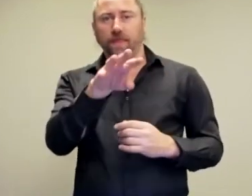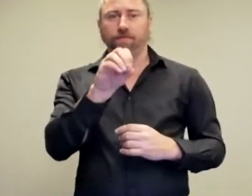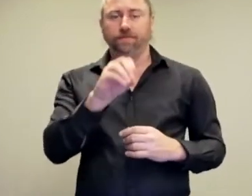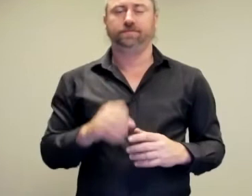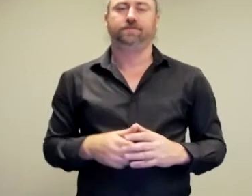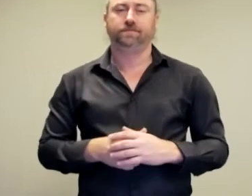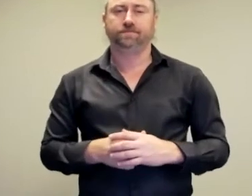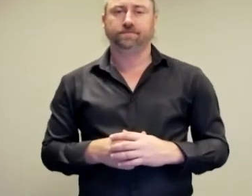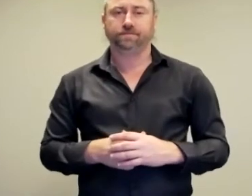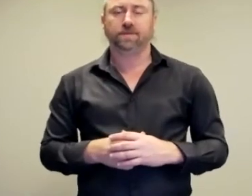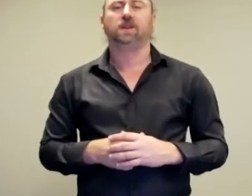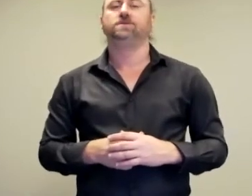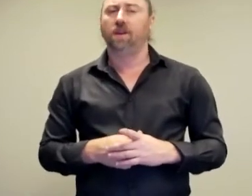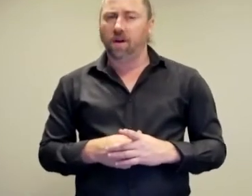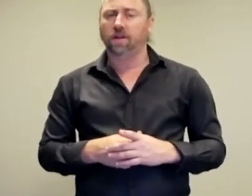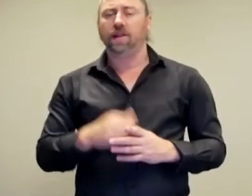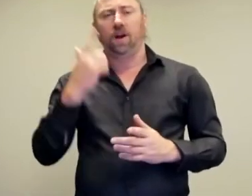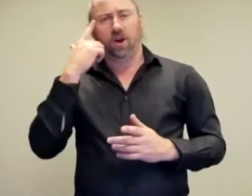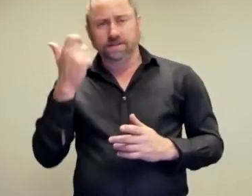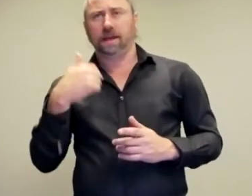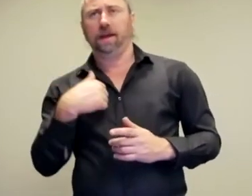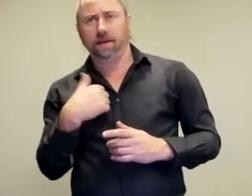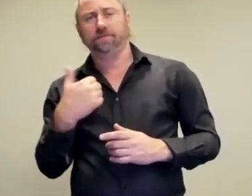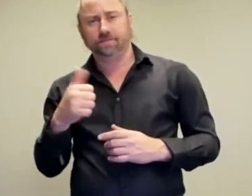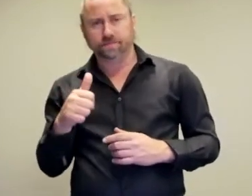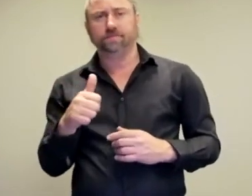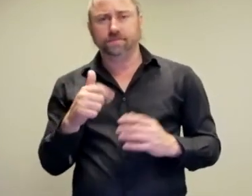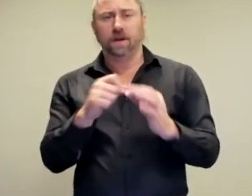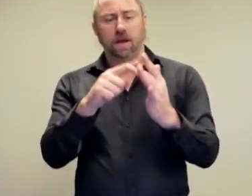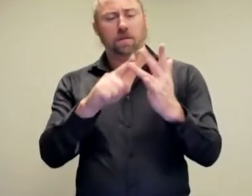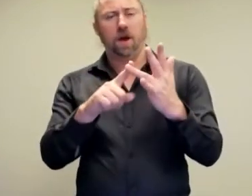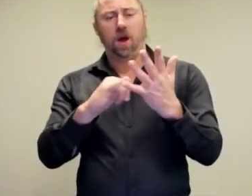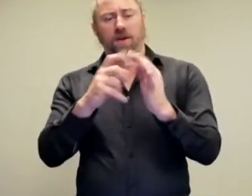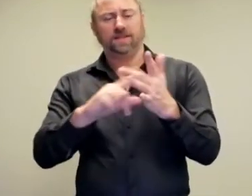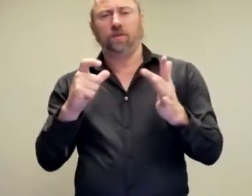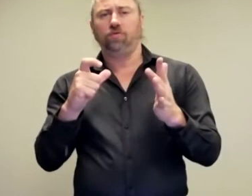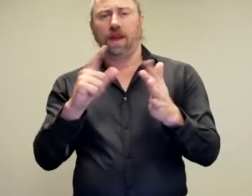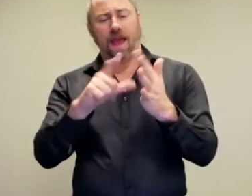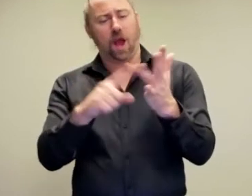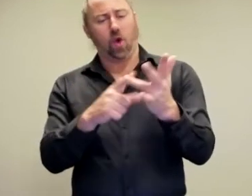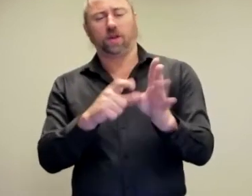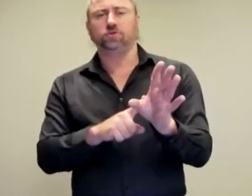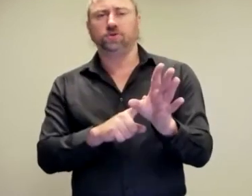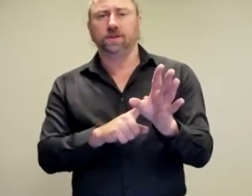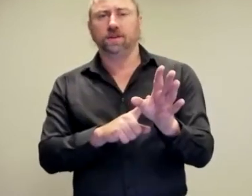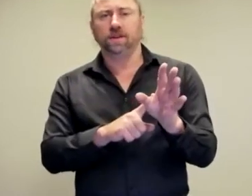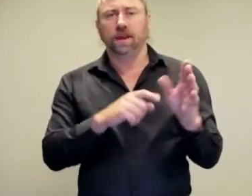So this idea kind of suggests that biospheric ecology and artistic agency might mirror one another.